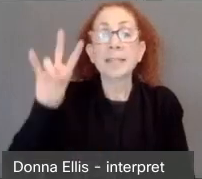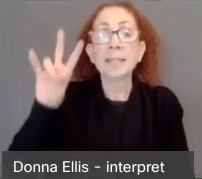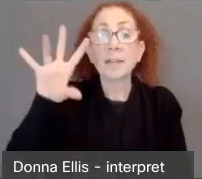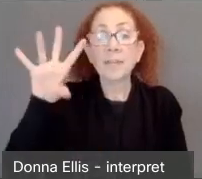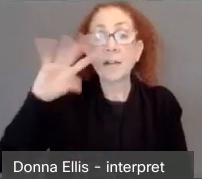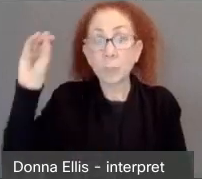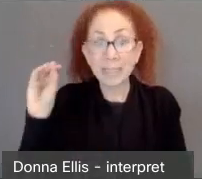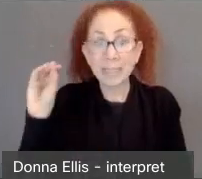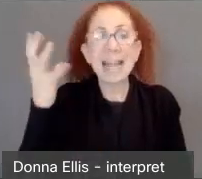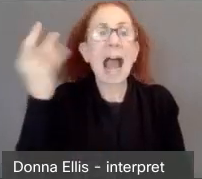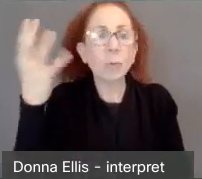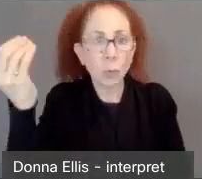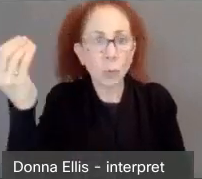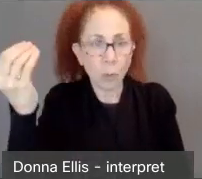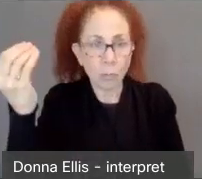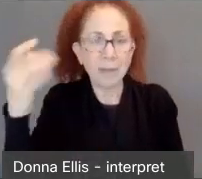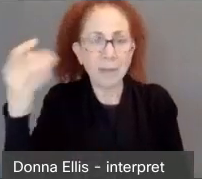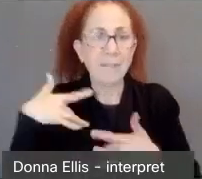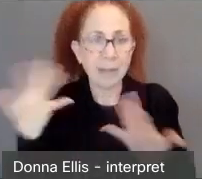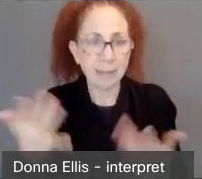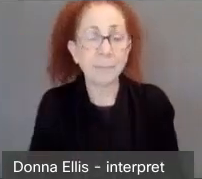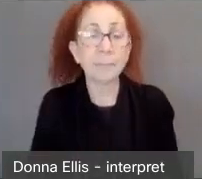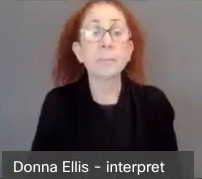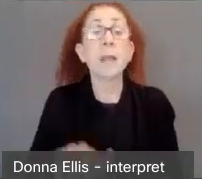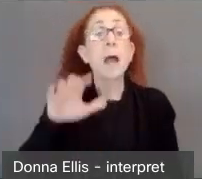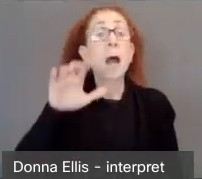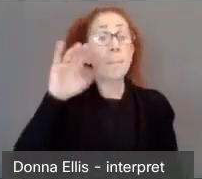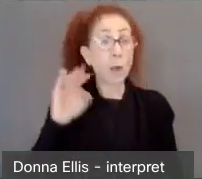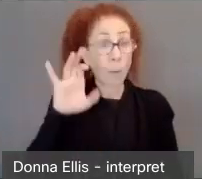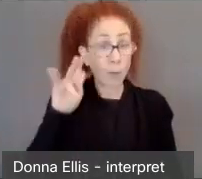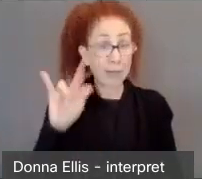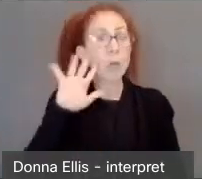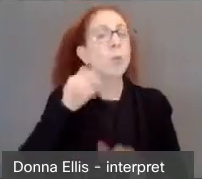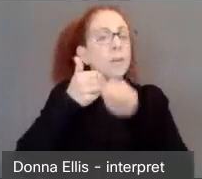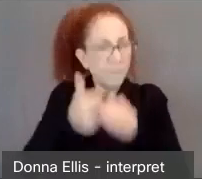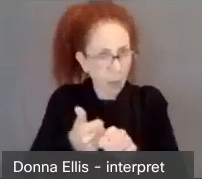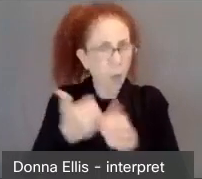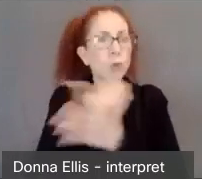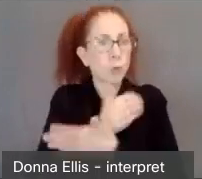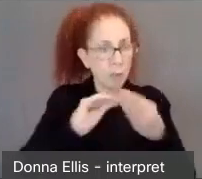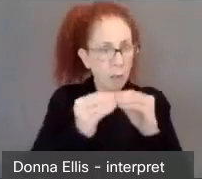for outdoor events. Montgomery County will comply with these new limits, starting May the 17th.